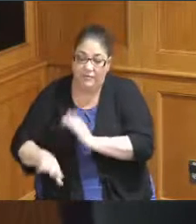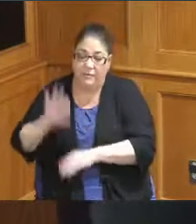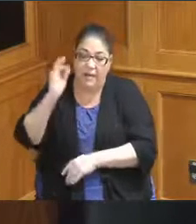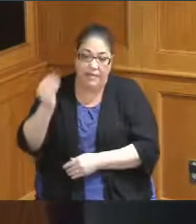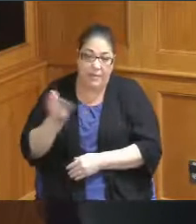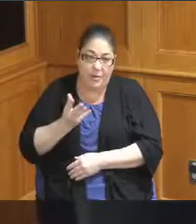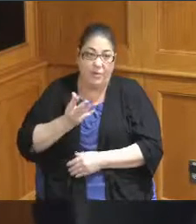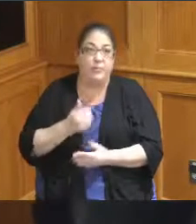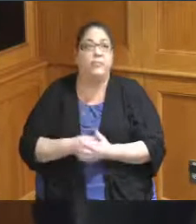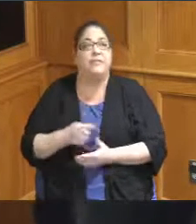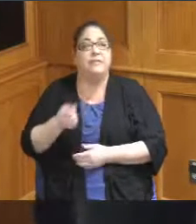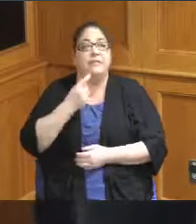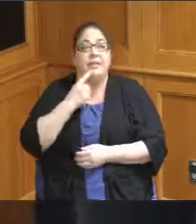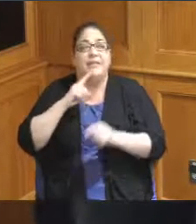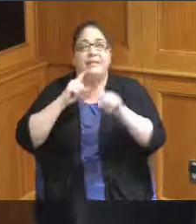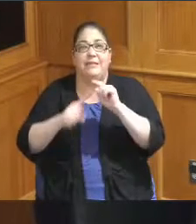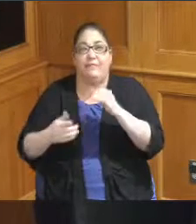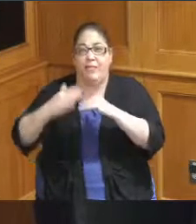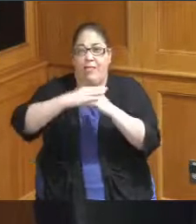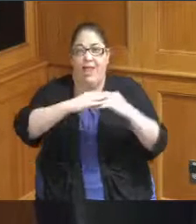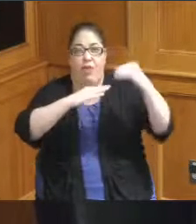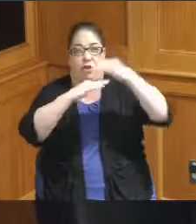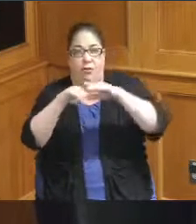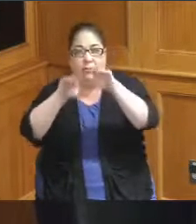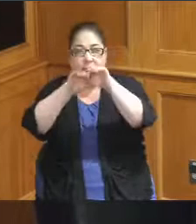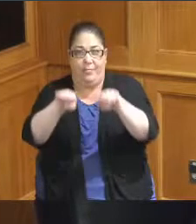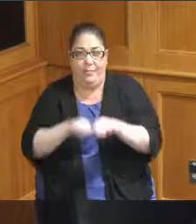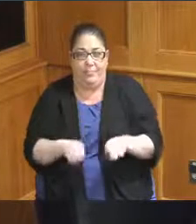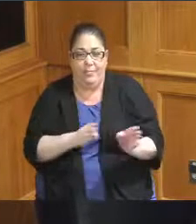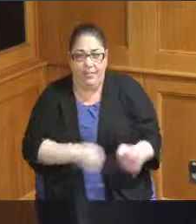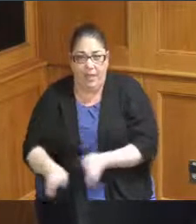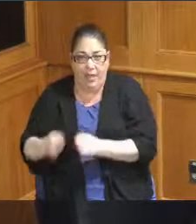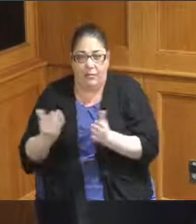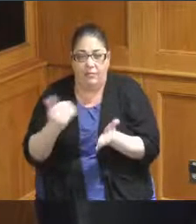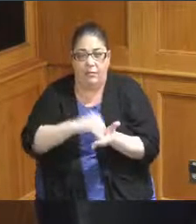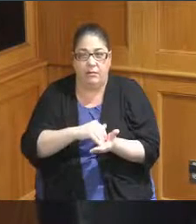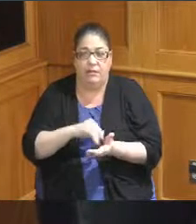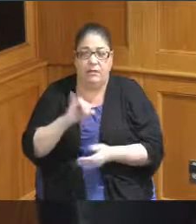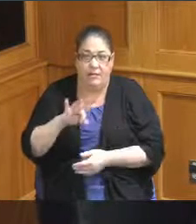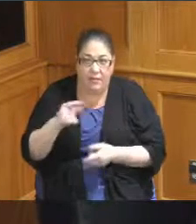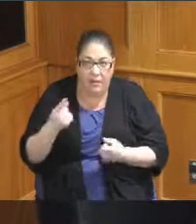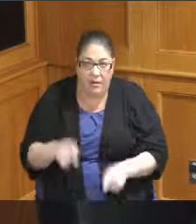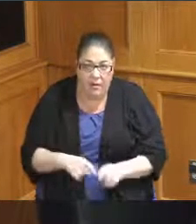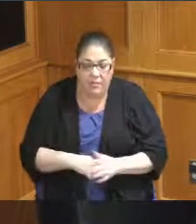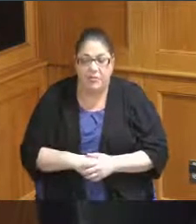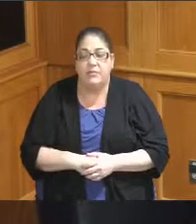you've got some different plans if this were to happen again we've got you have a plan of how